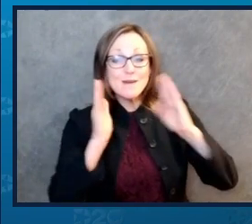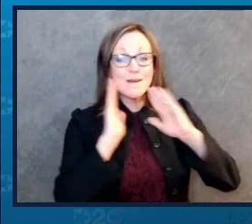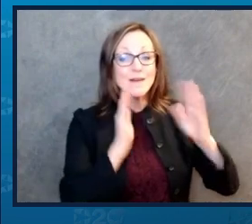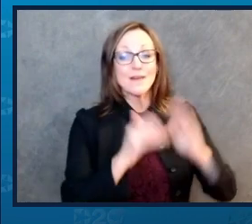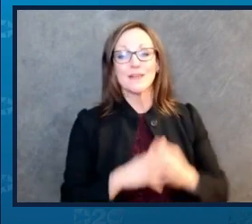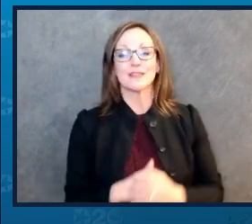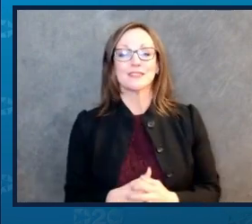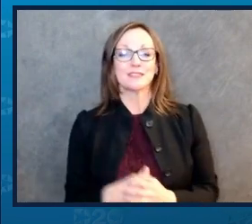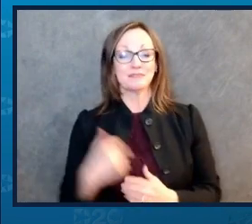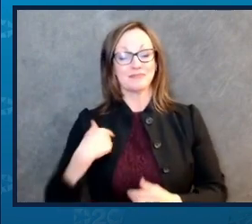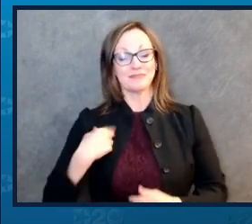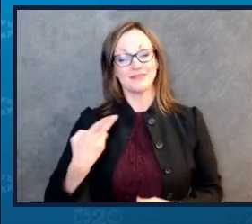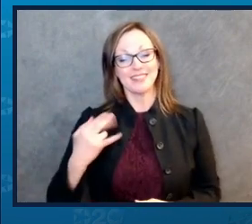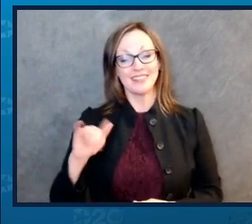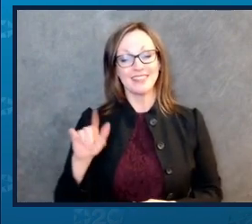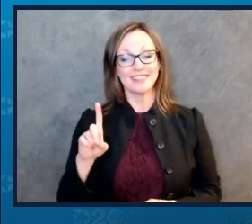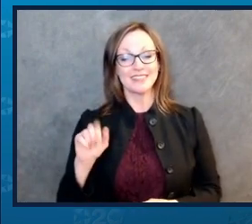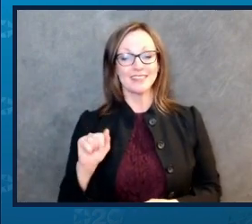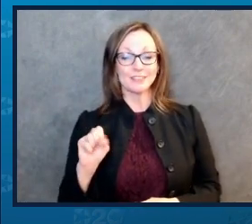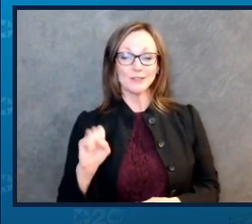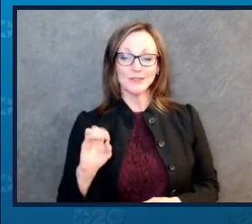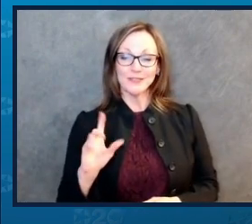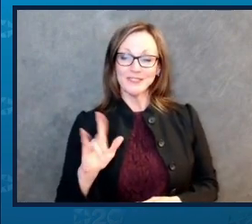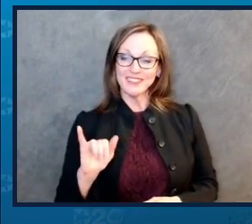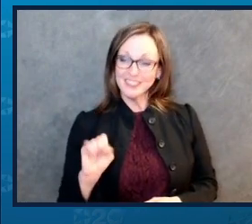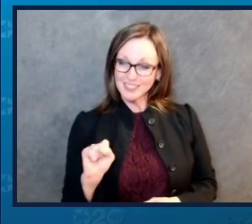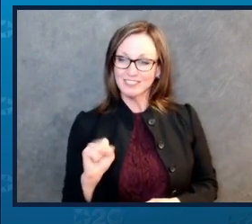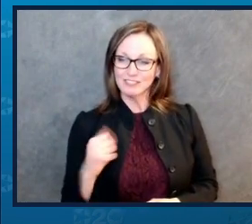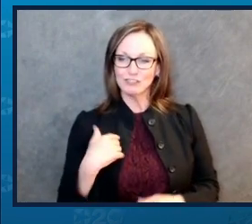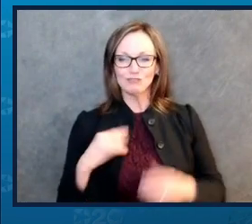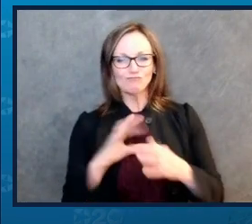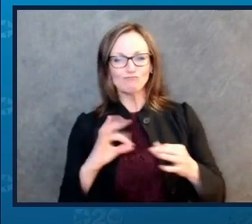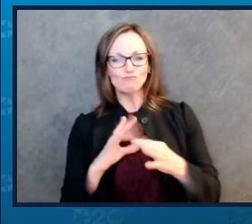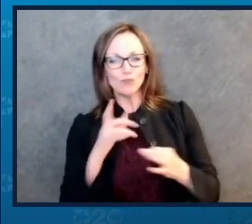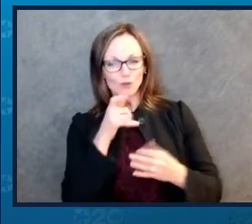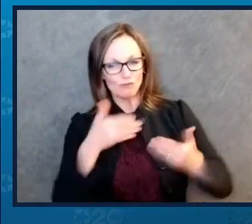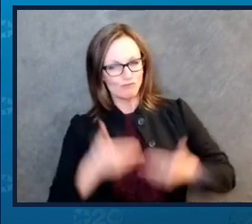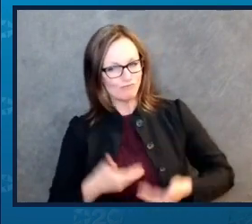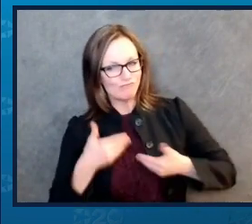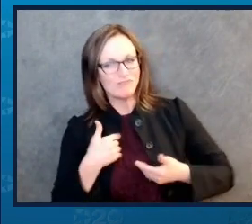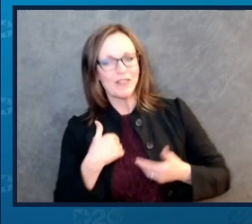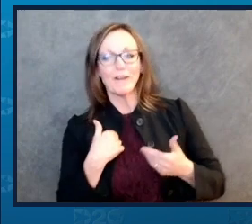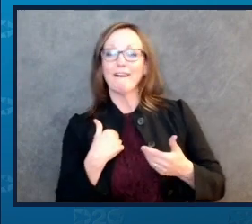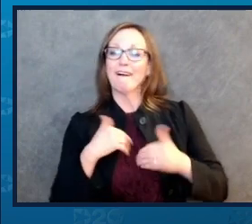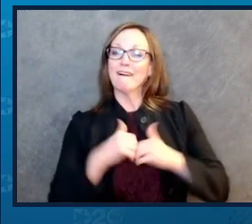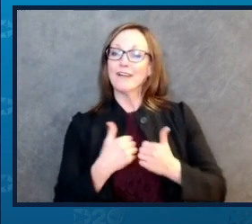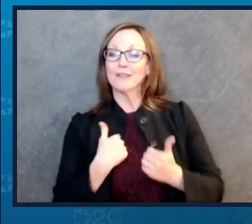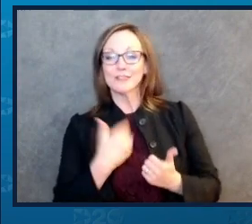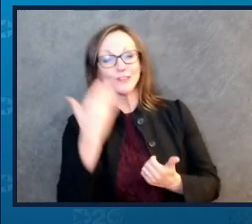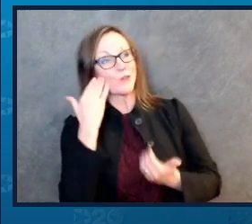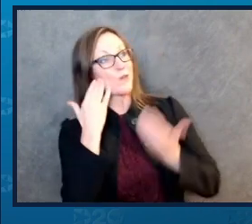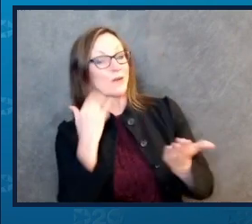HELLO. I AM HILDA SOLIS. THE DAY VICE PRESIDENT BIDEN SWORE ME IN AS SECRETARY OF